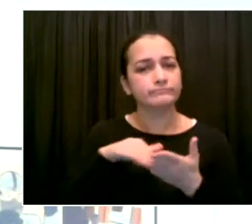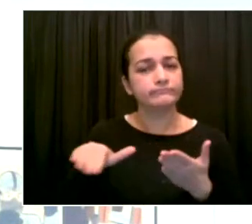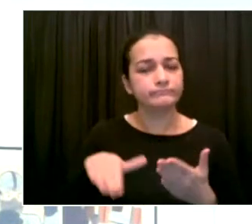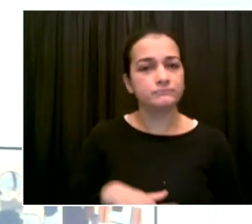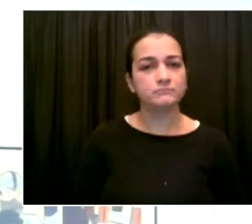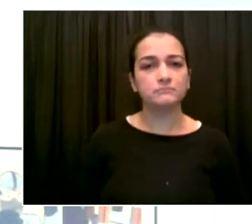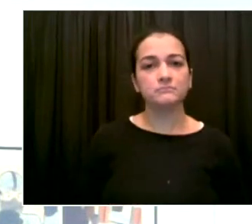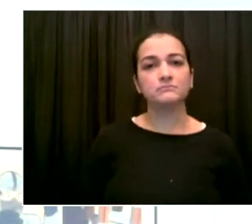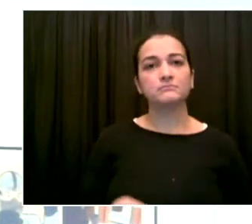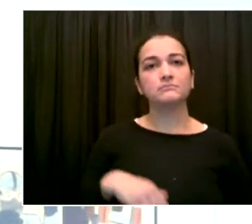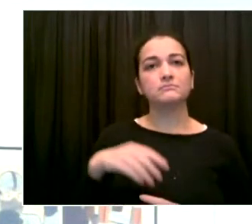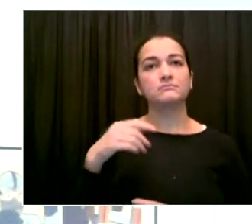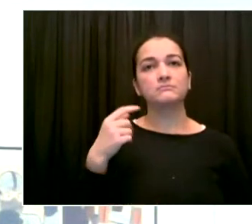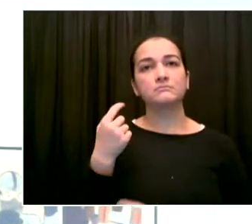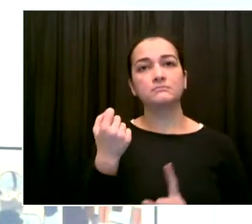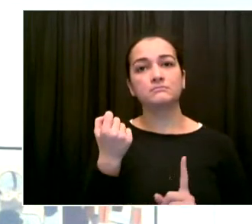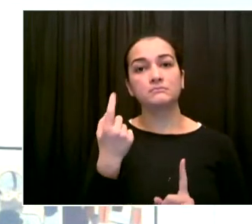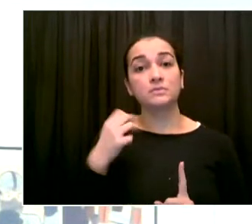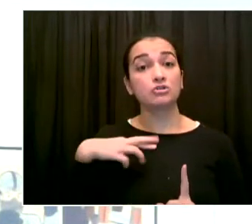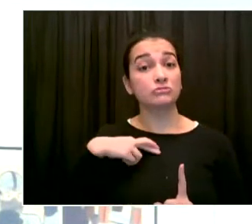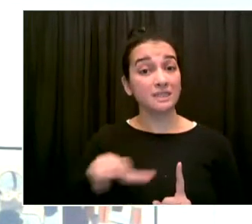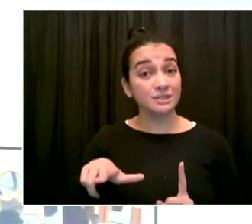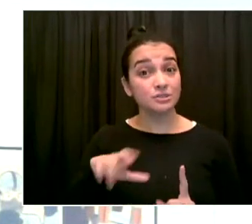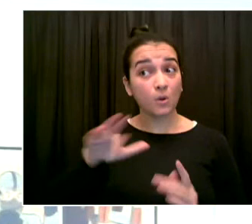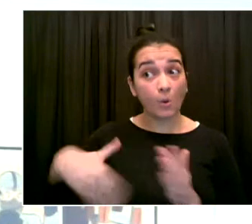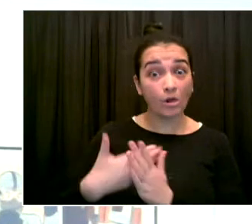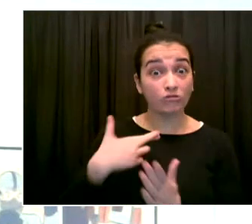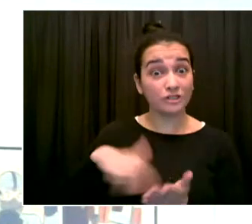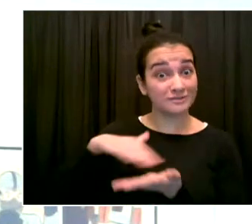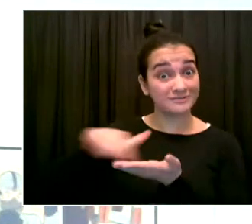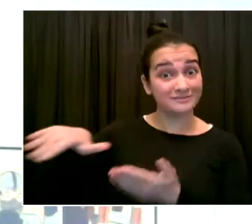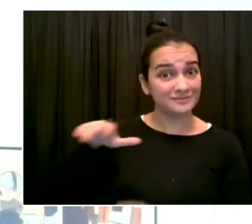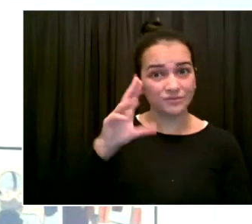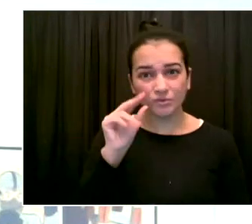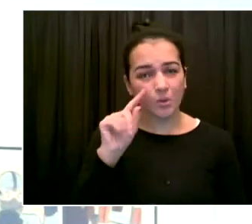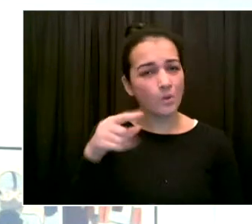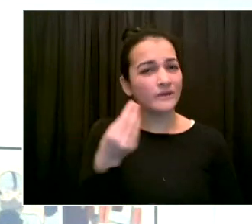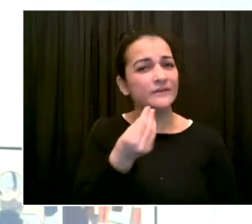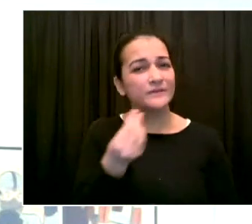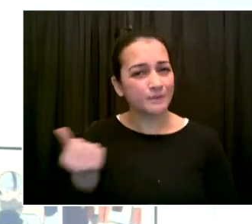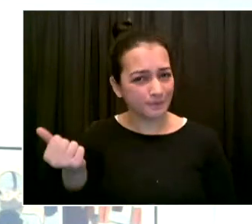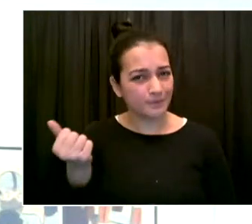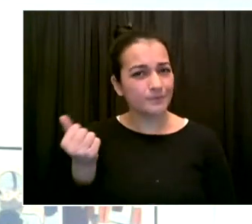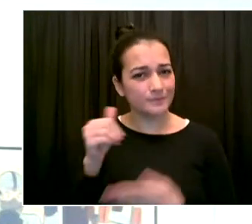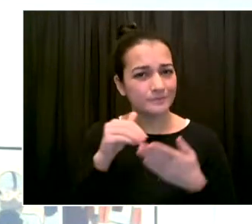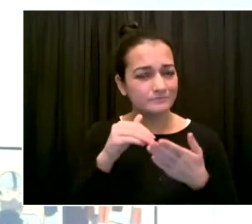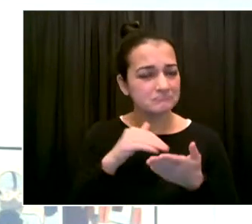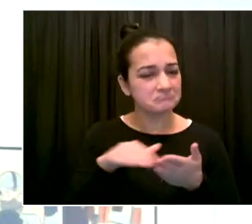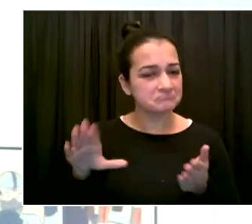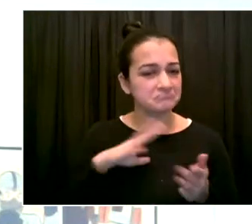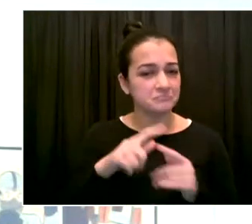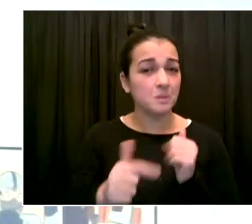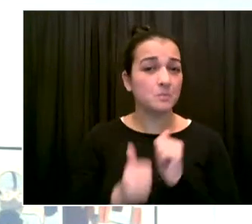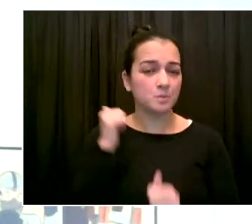E THOVALERL SENSE AS THE MAYOR HAS SAID IT, PEOPLE